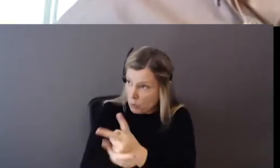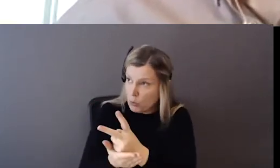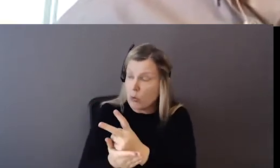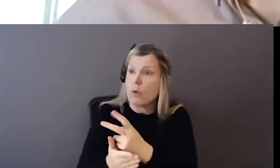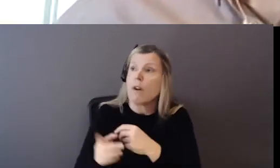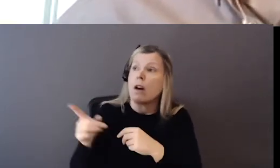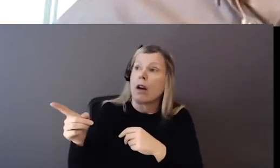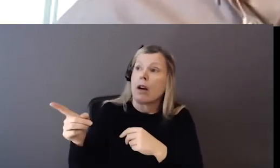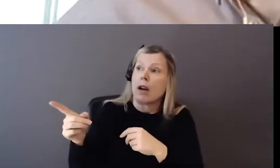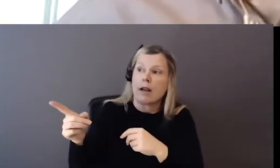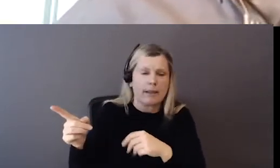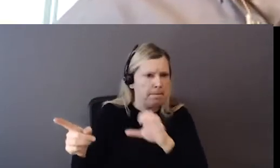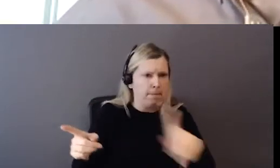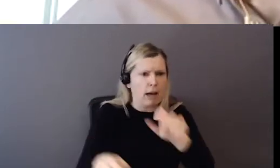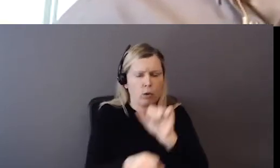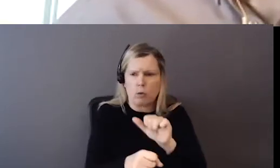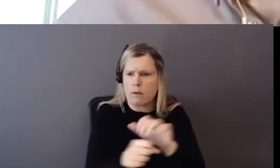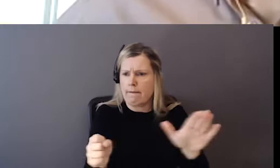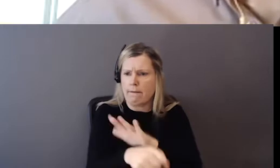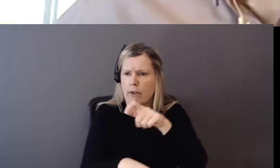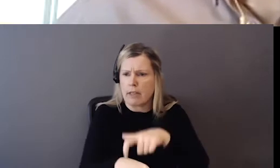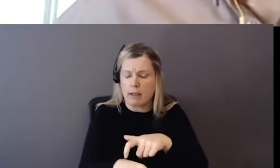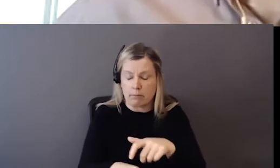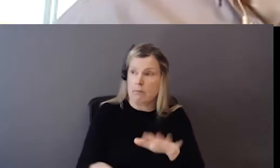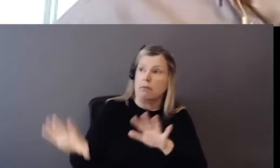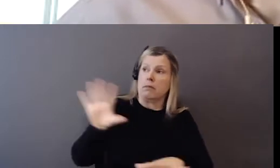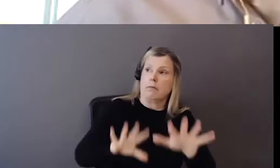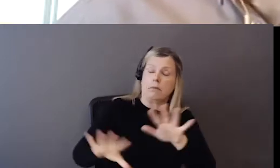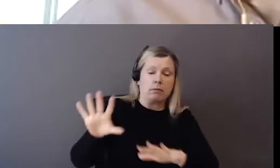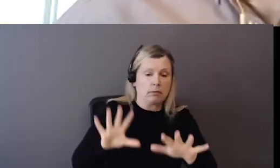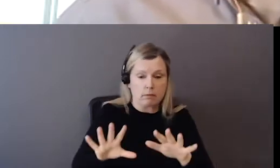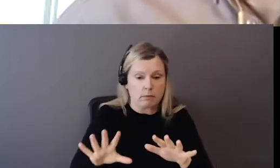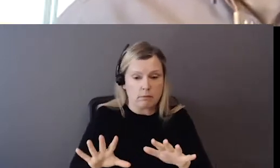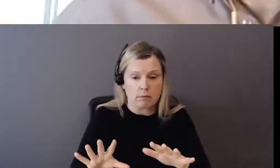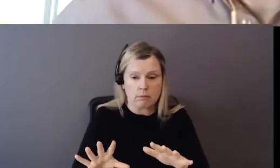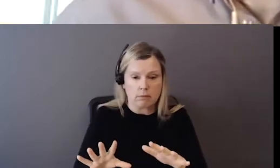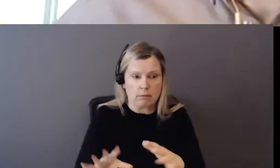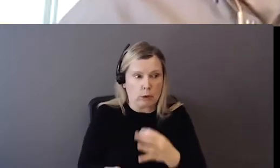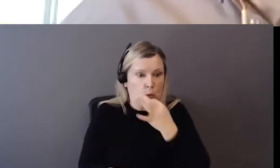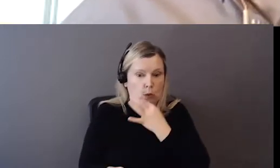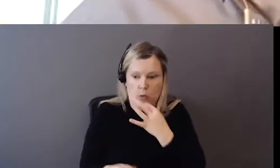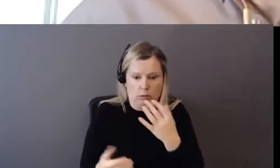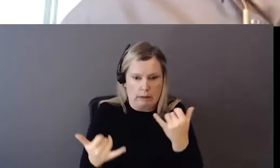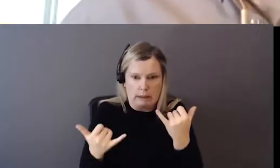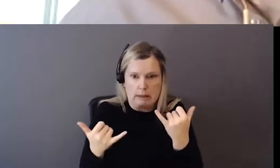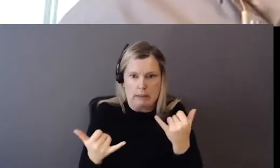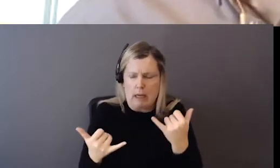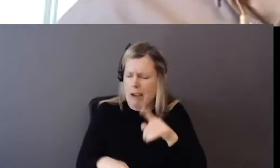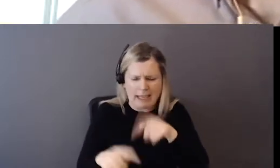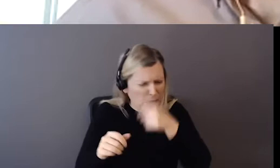me know I had to be back to full time work no later than, I don't know what time was,